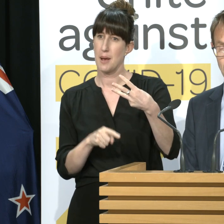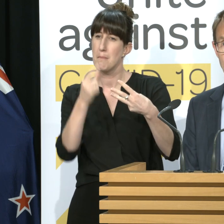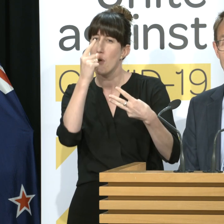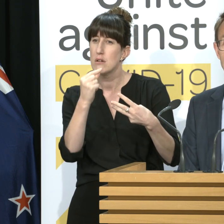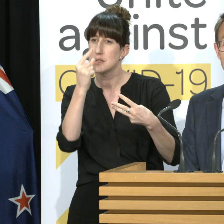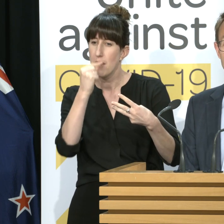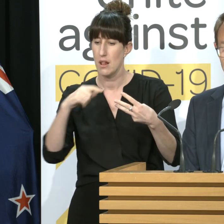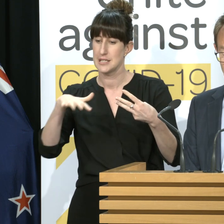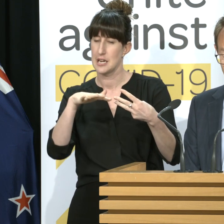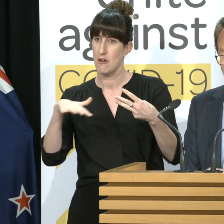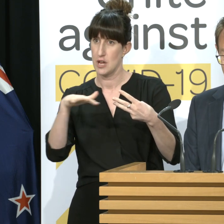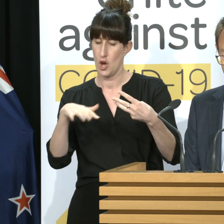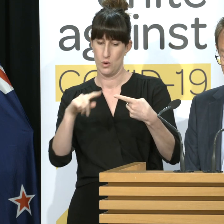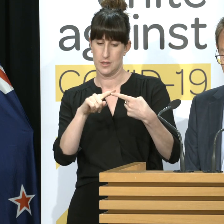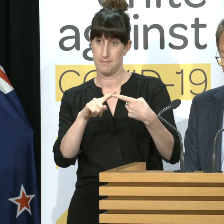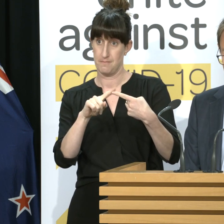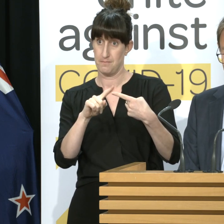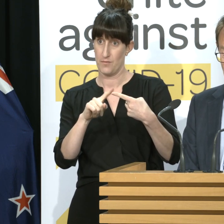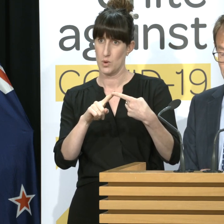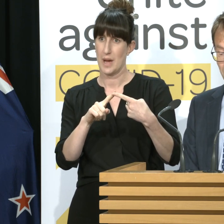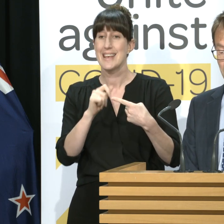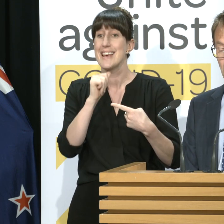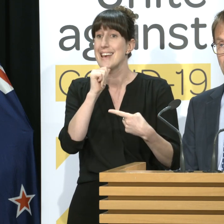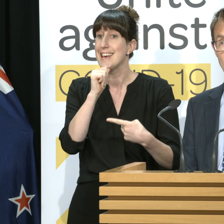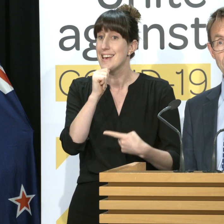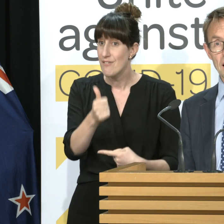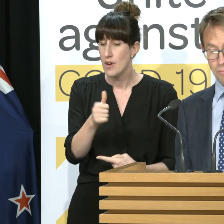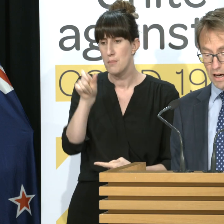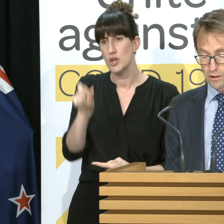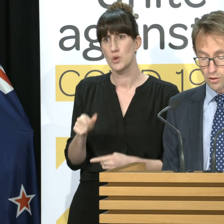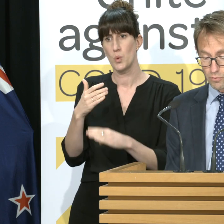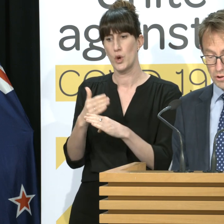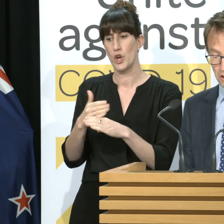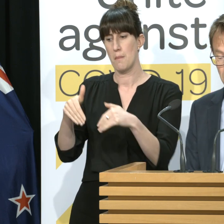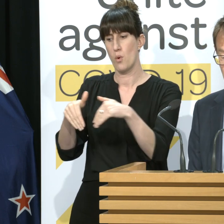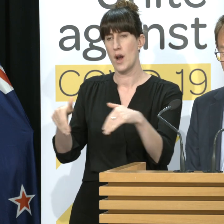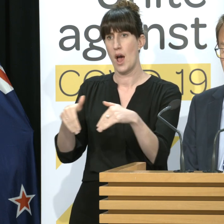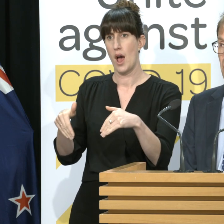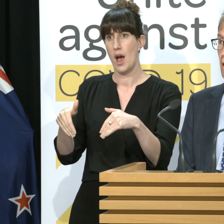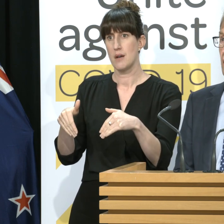The first scenario involves a border worker testing positive as part of routine testing.